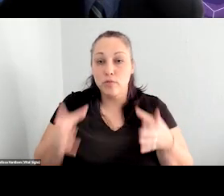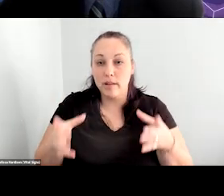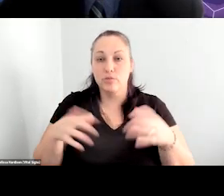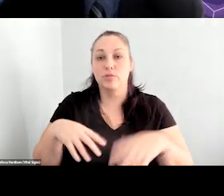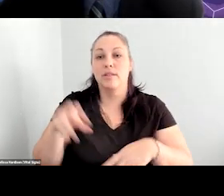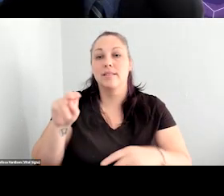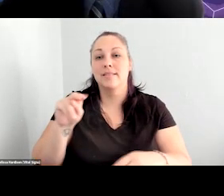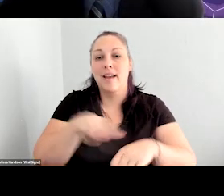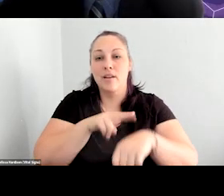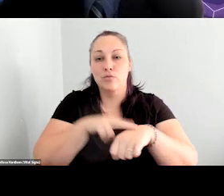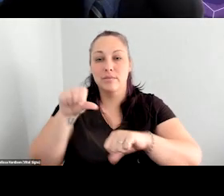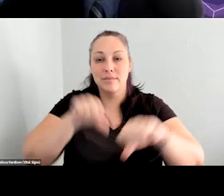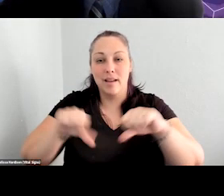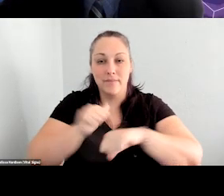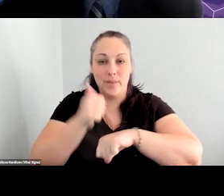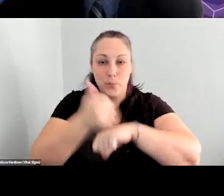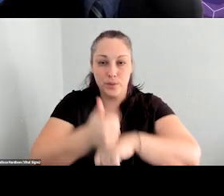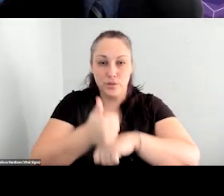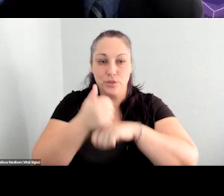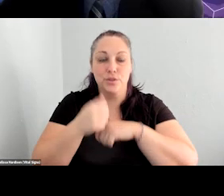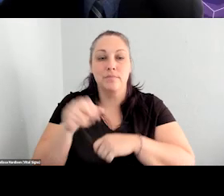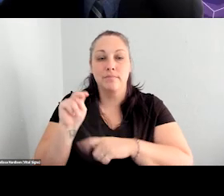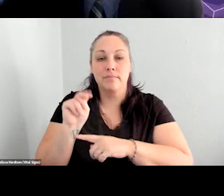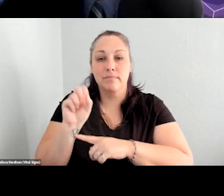We're going to spend the next several minutes describing the various programs